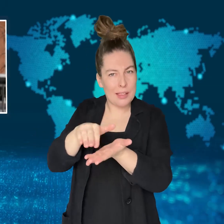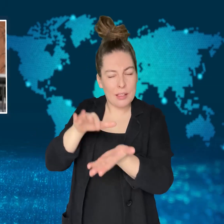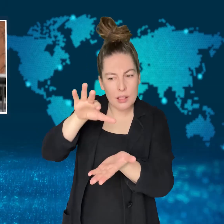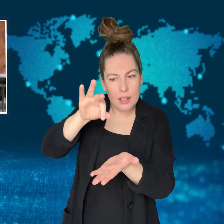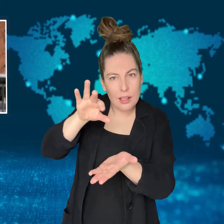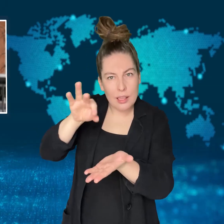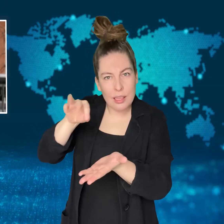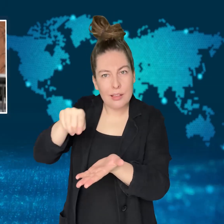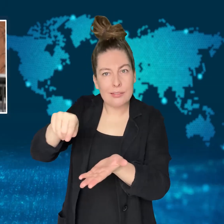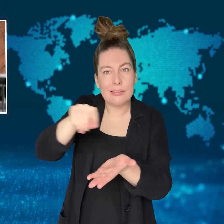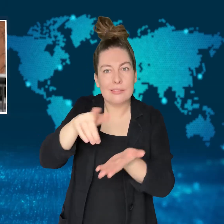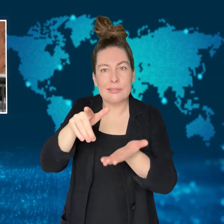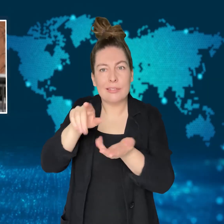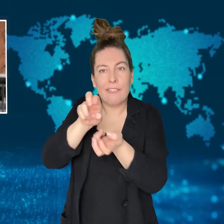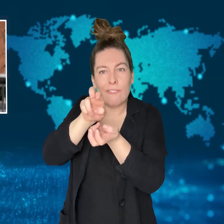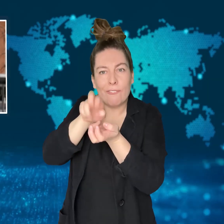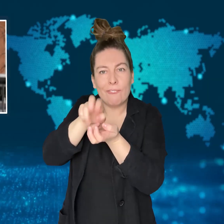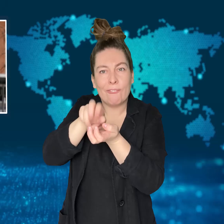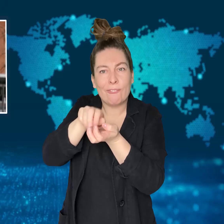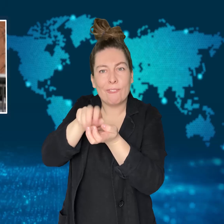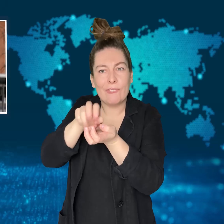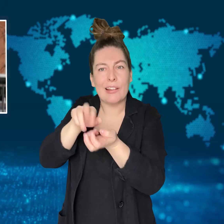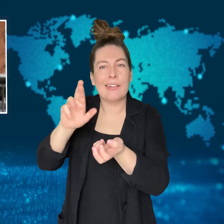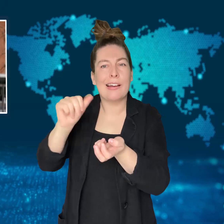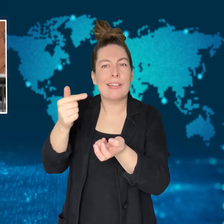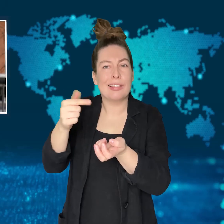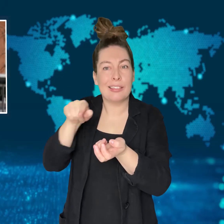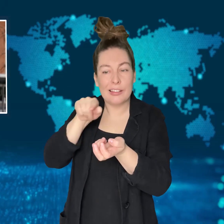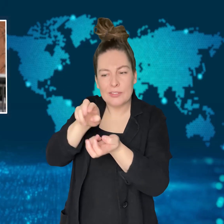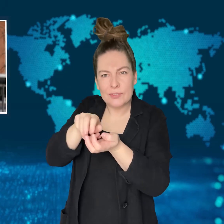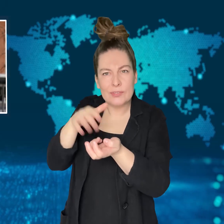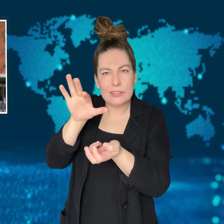in 1990, it was allowed to be used